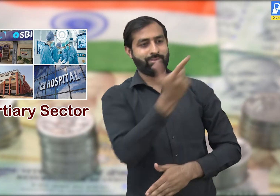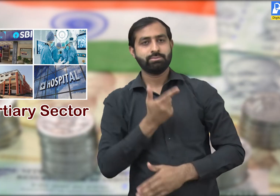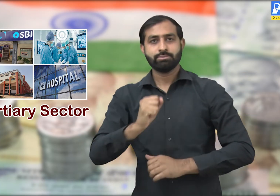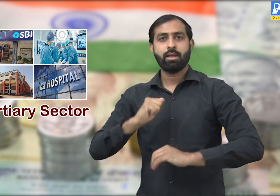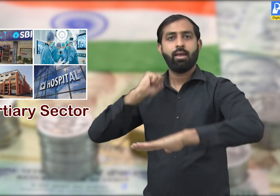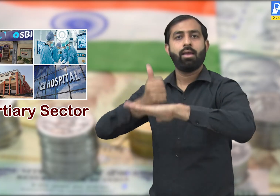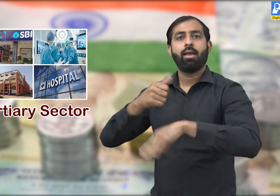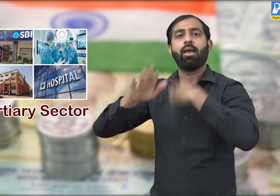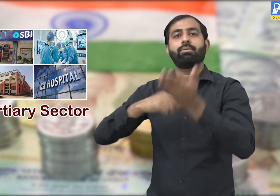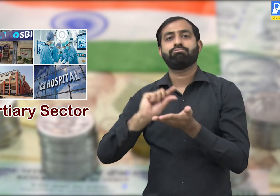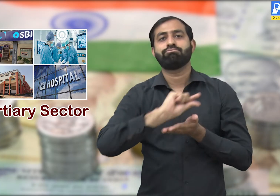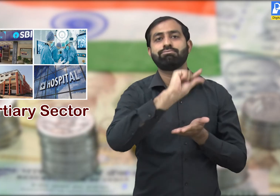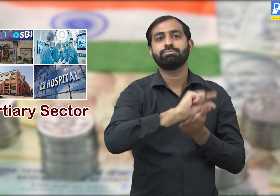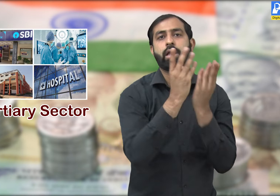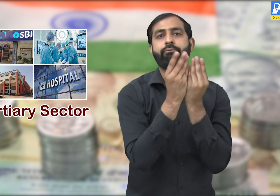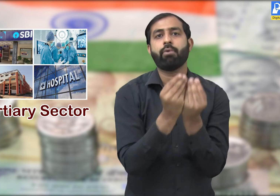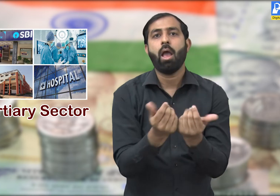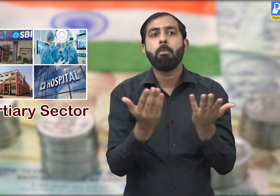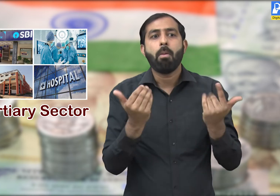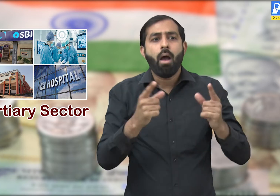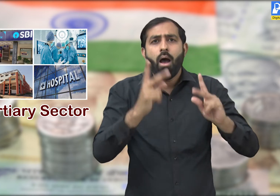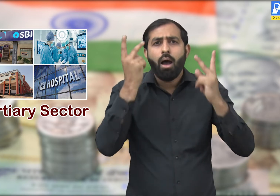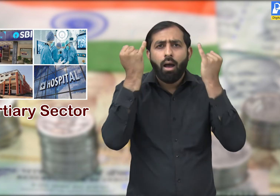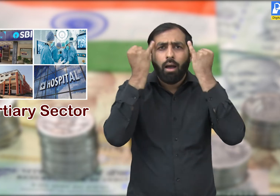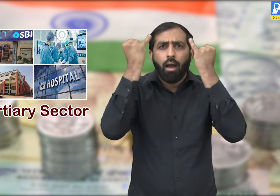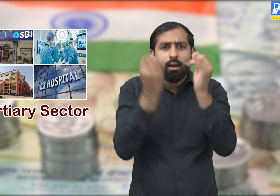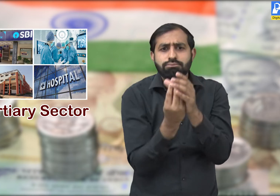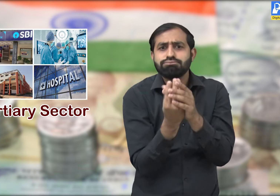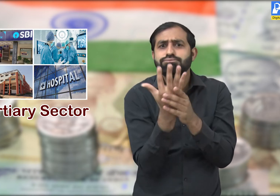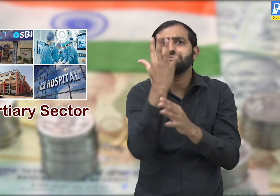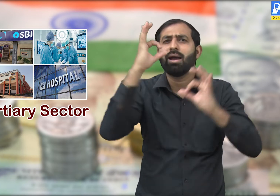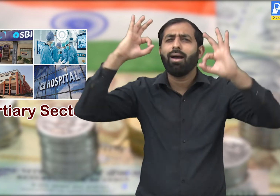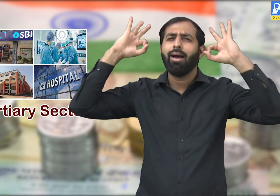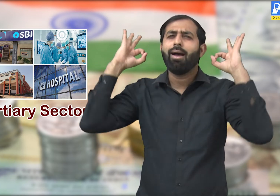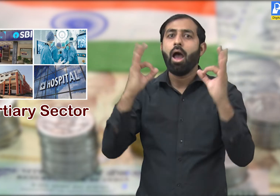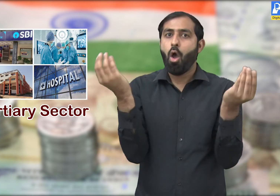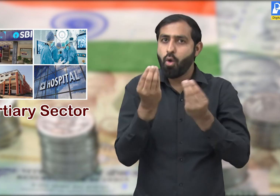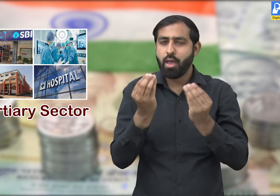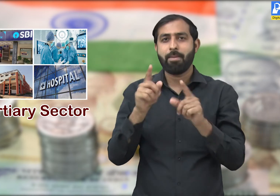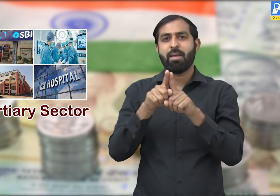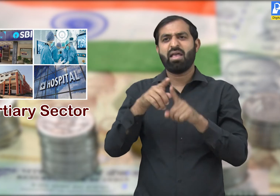wants to set up a factory he can take a loan from the bank to fulfill his financial needs.